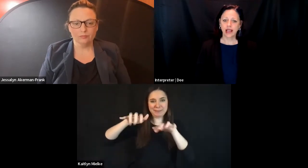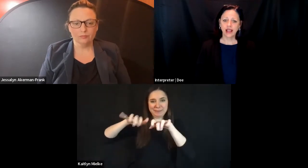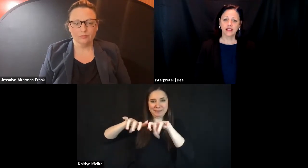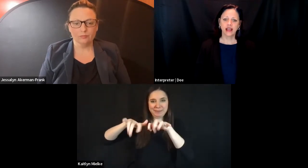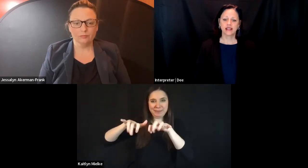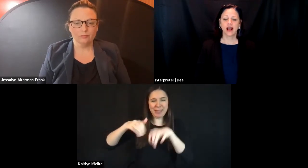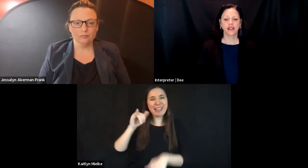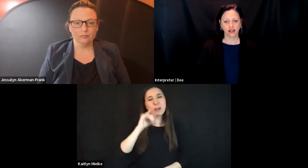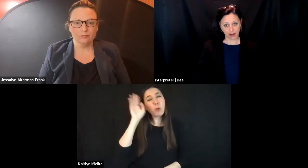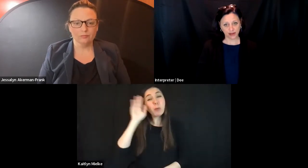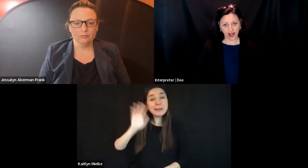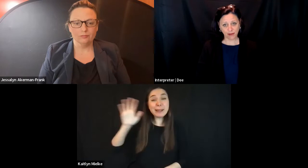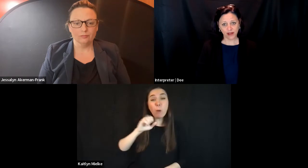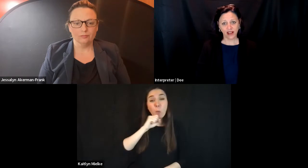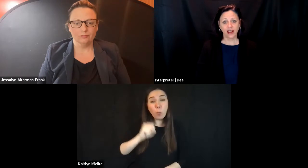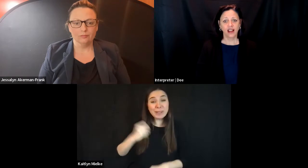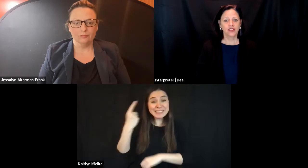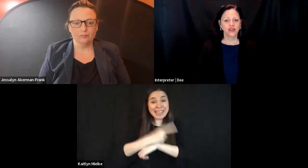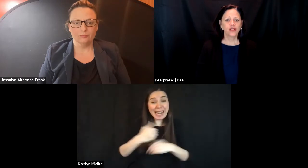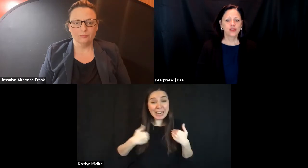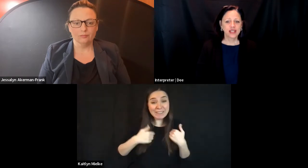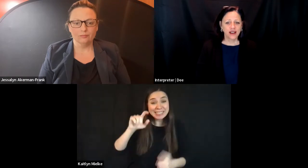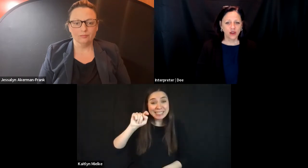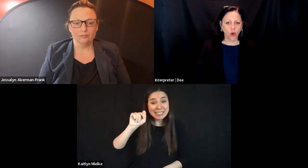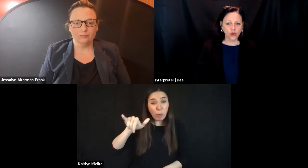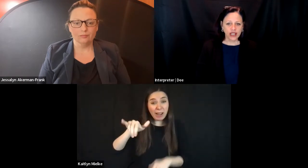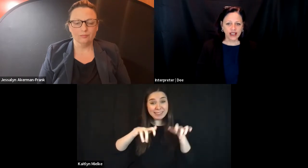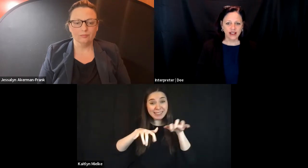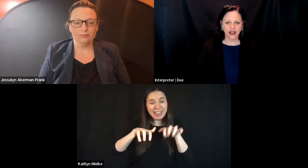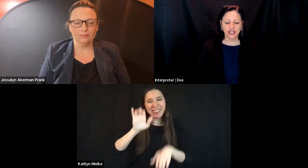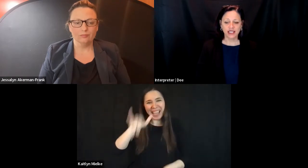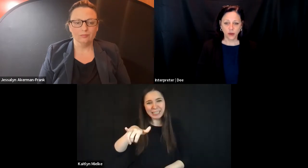And it can be a difficult situation and oftentimes they have to switch to other interpreters.